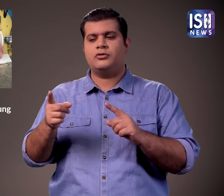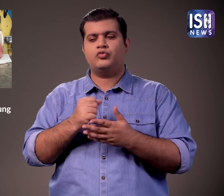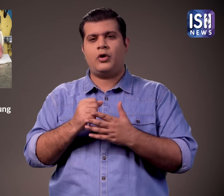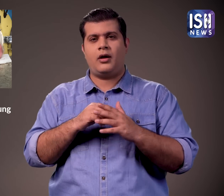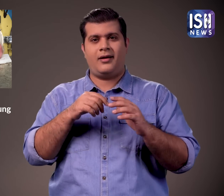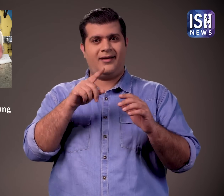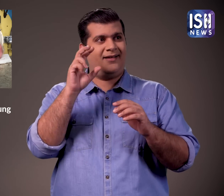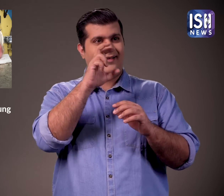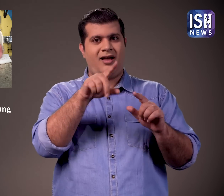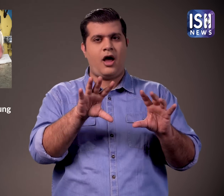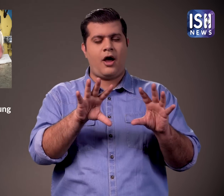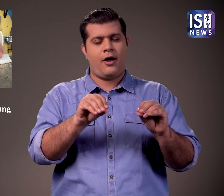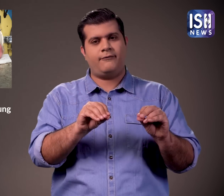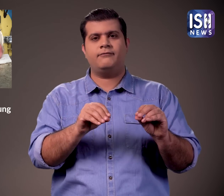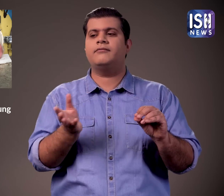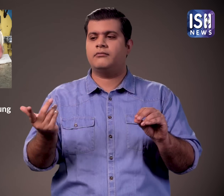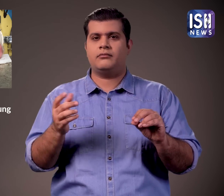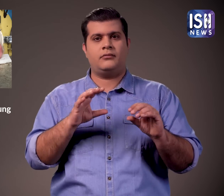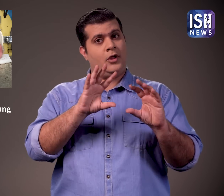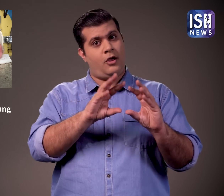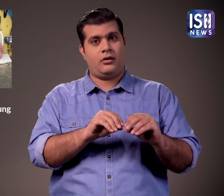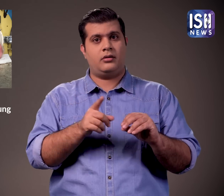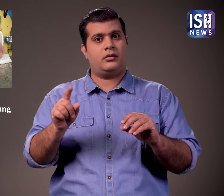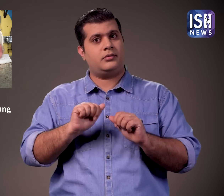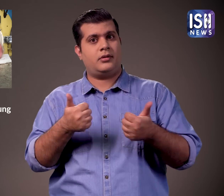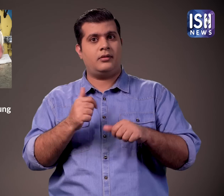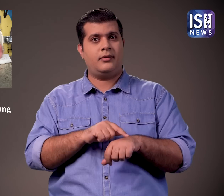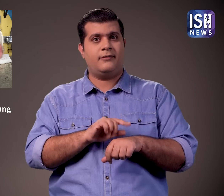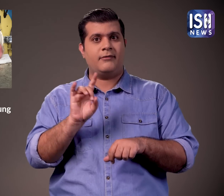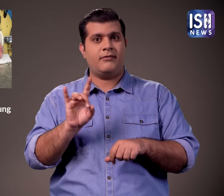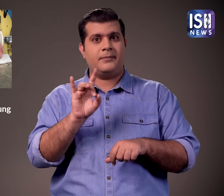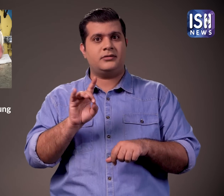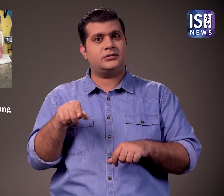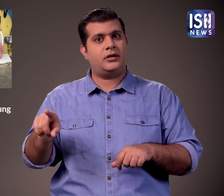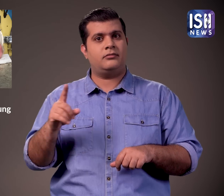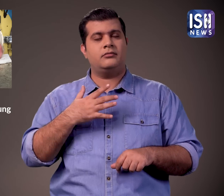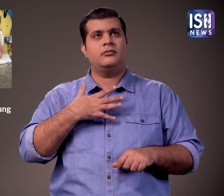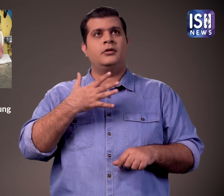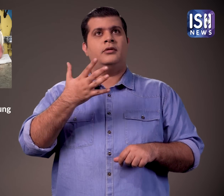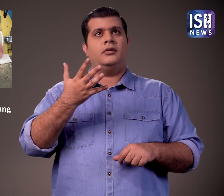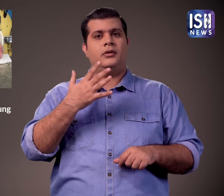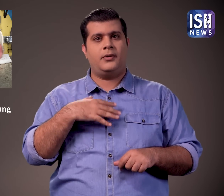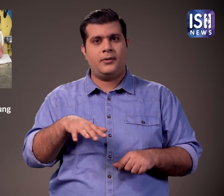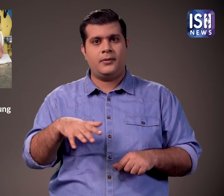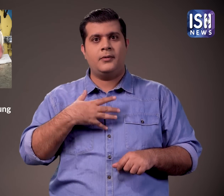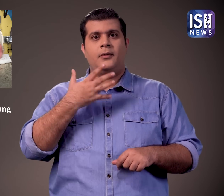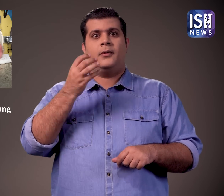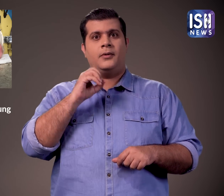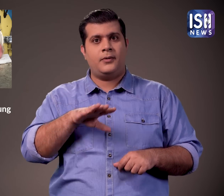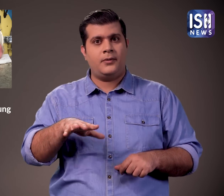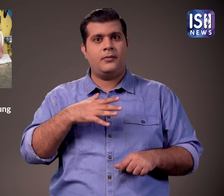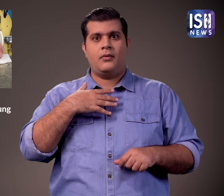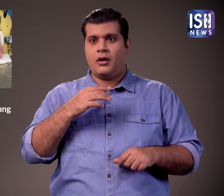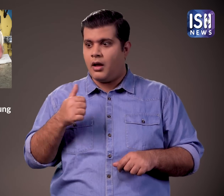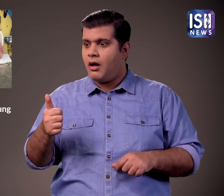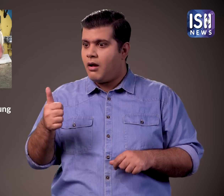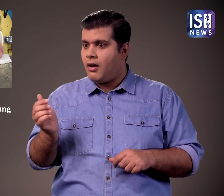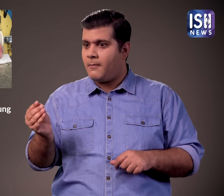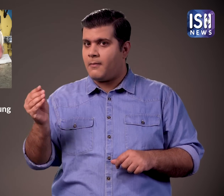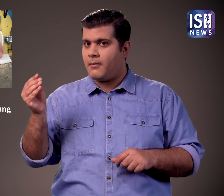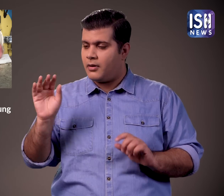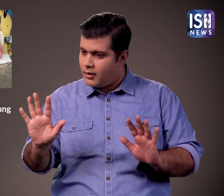Also he could breathe on his own without the support of iron lungs for 15 minutes